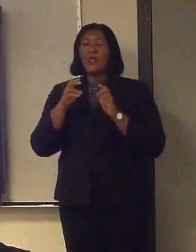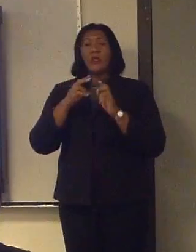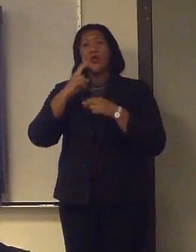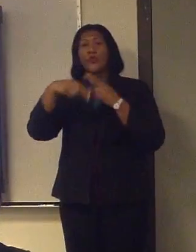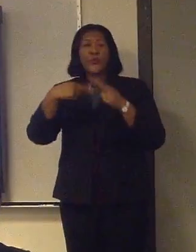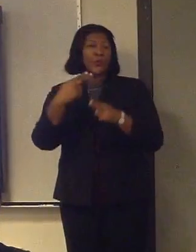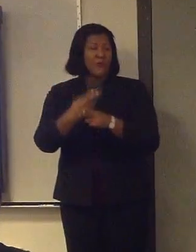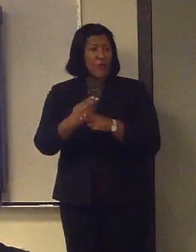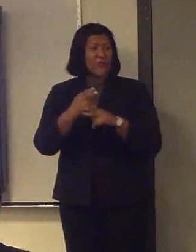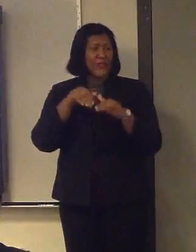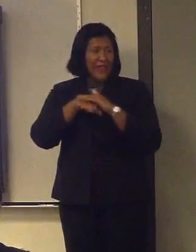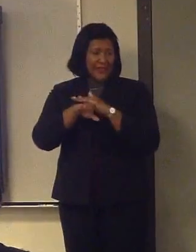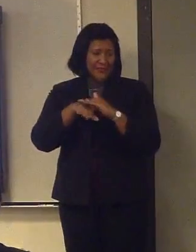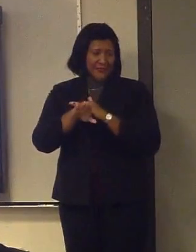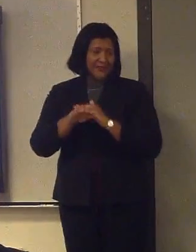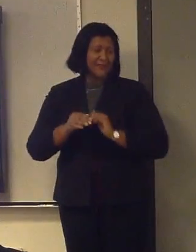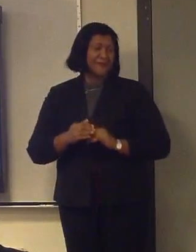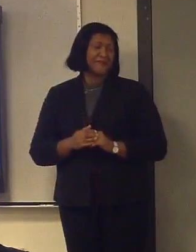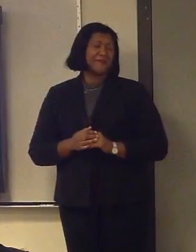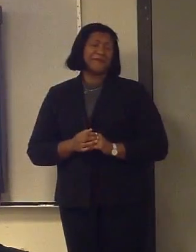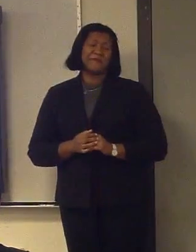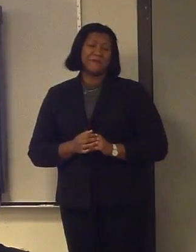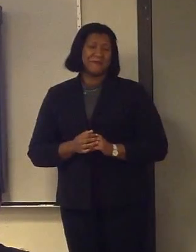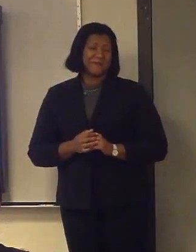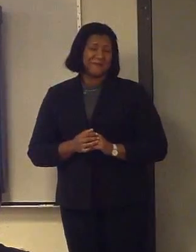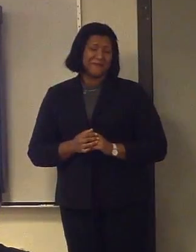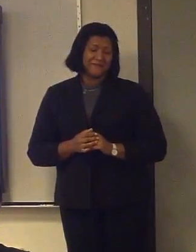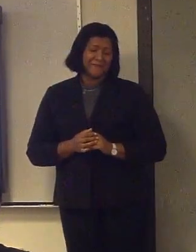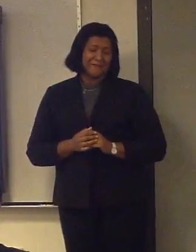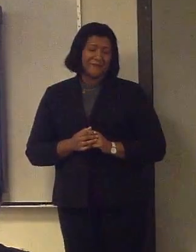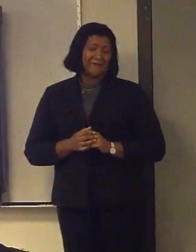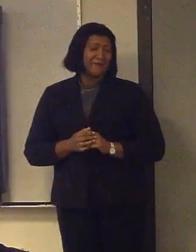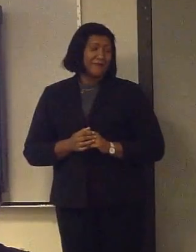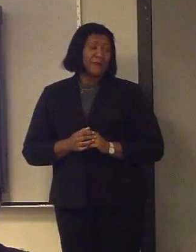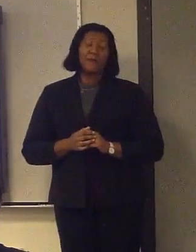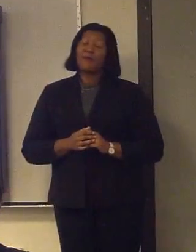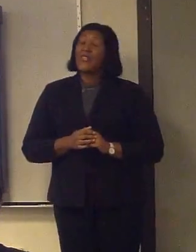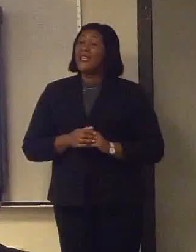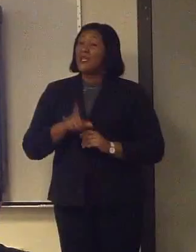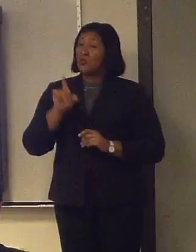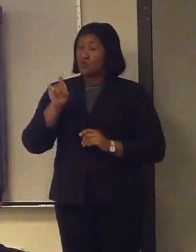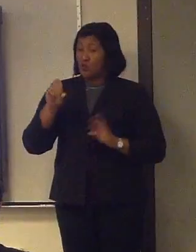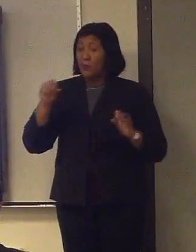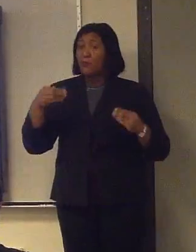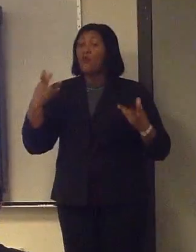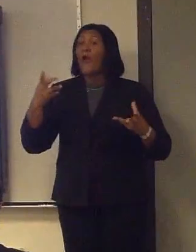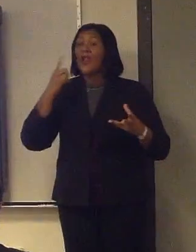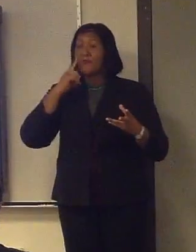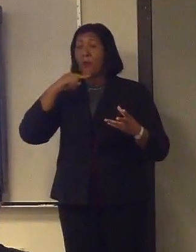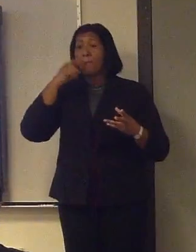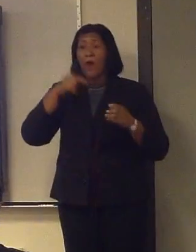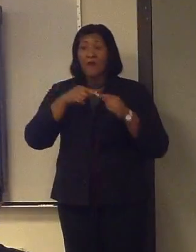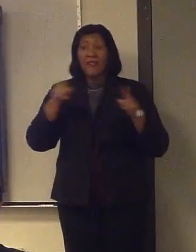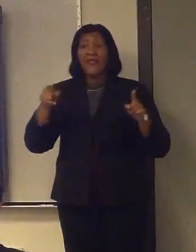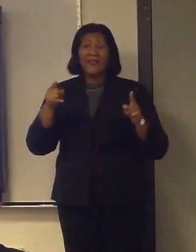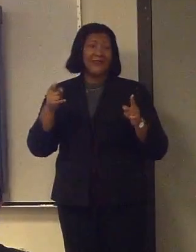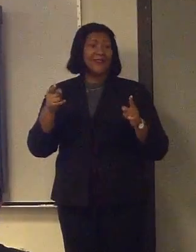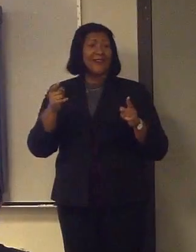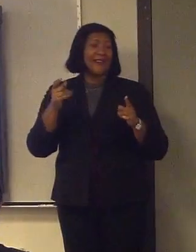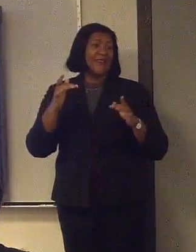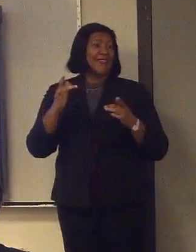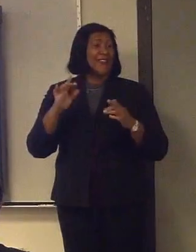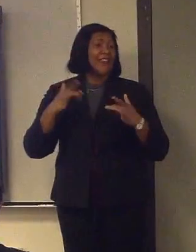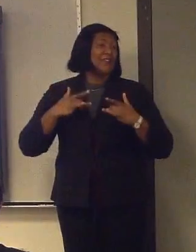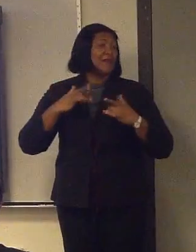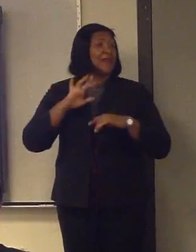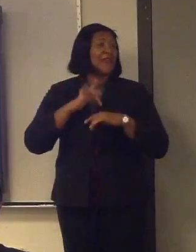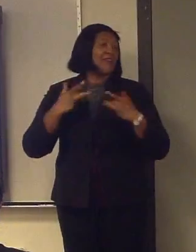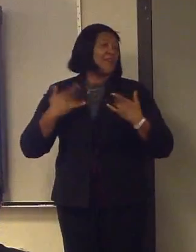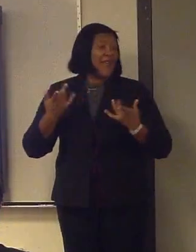access. That is what should be provided at public events, just like a ramp.